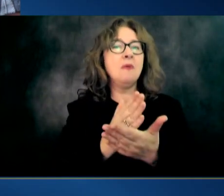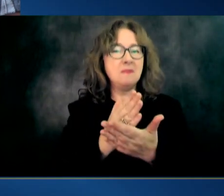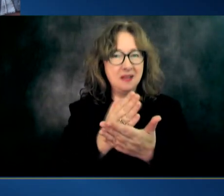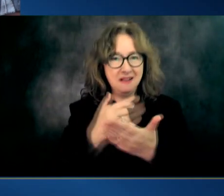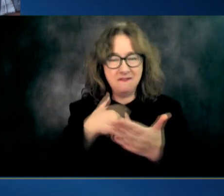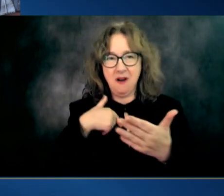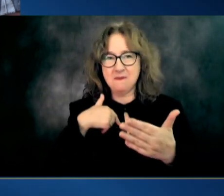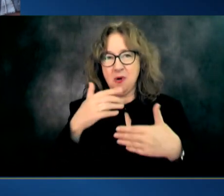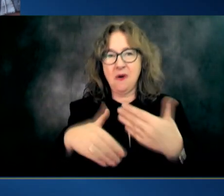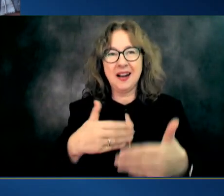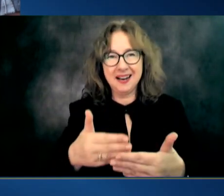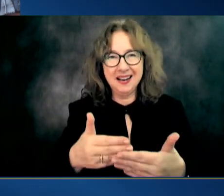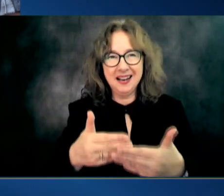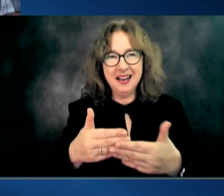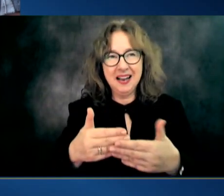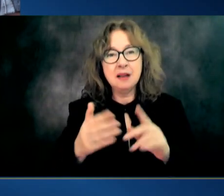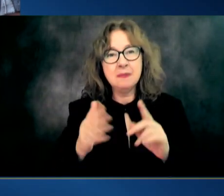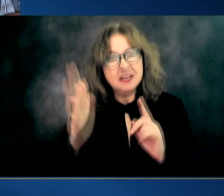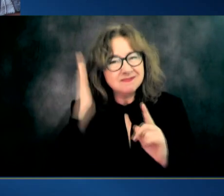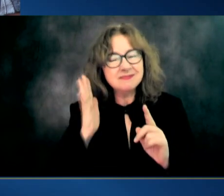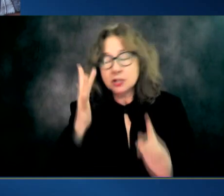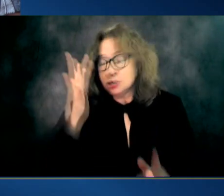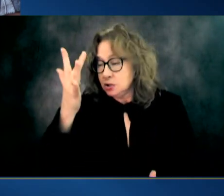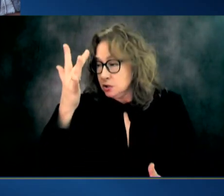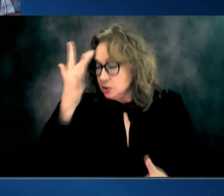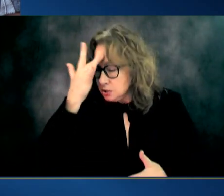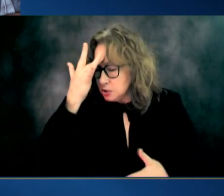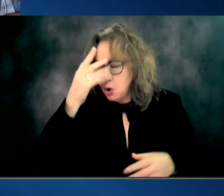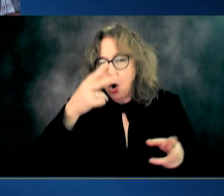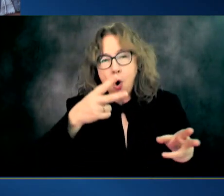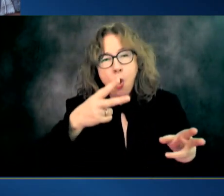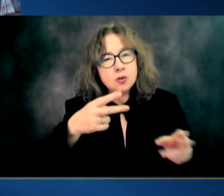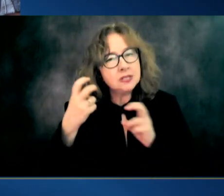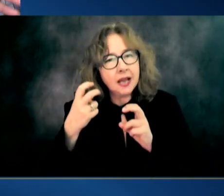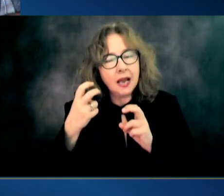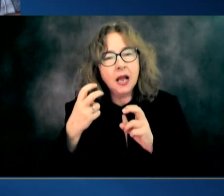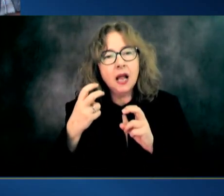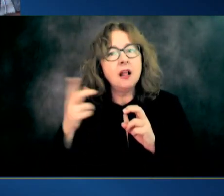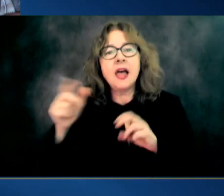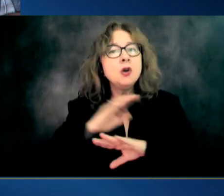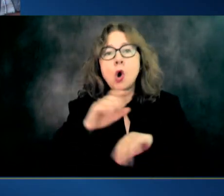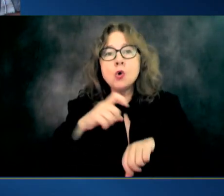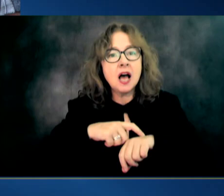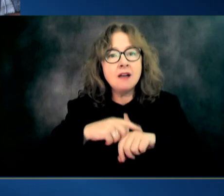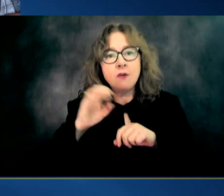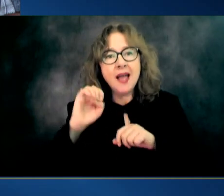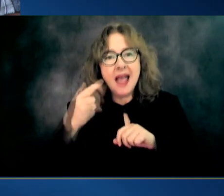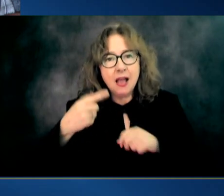that there was no time for egg retrieval. That egg retrieval is not a quick process.